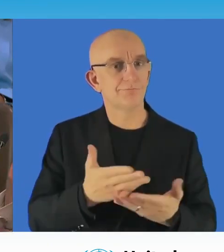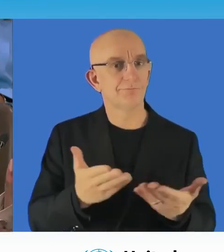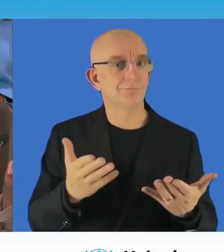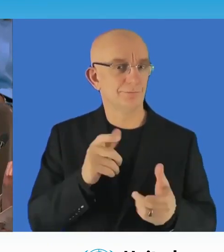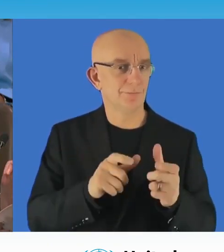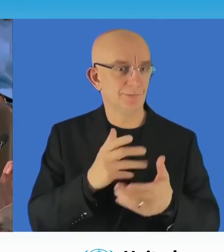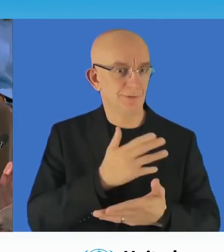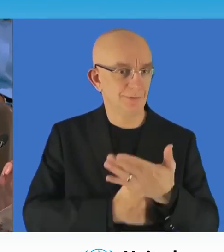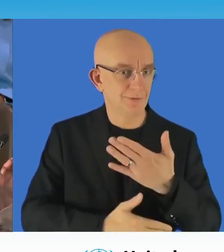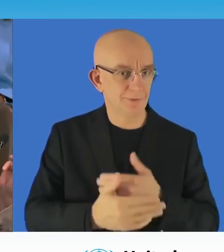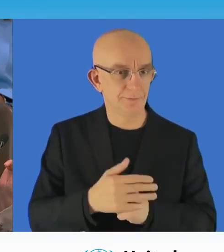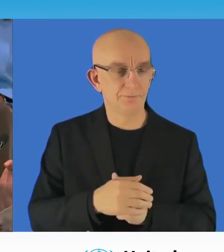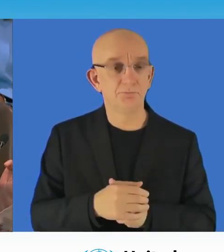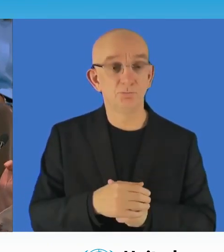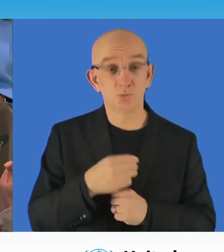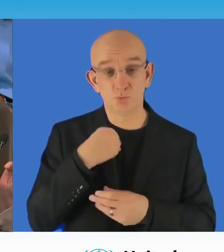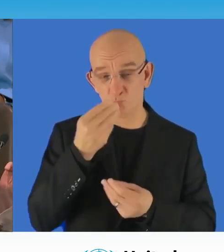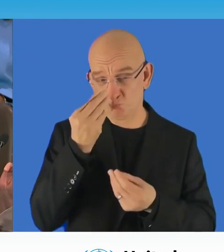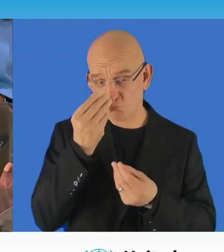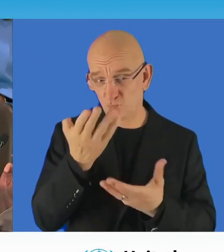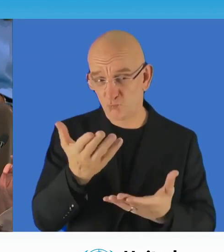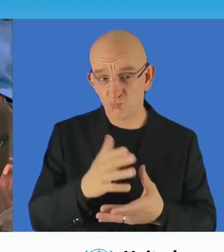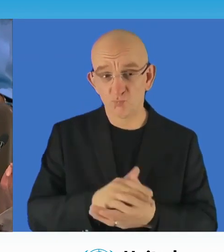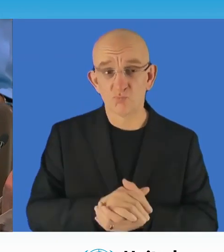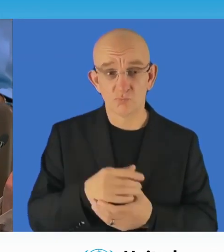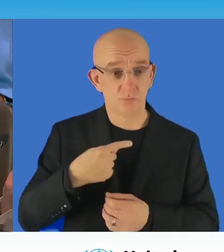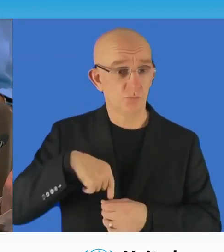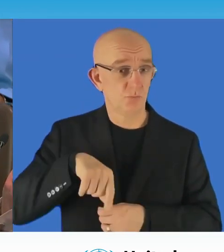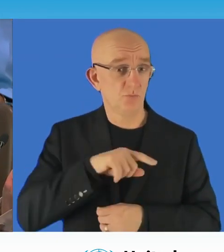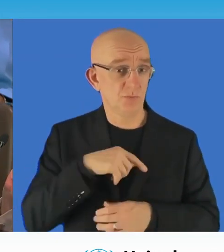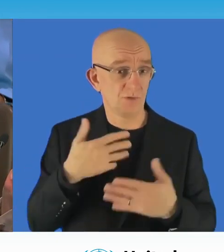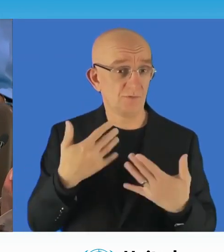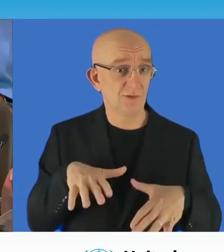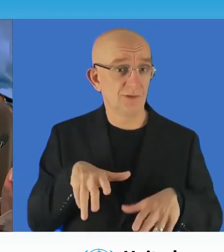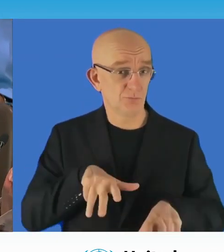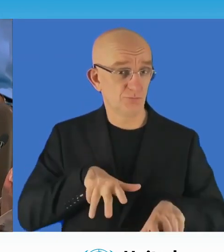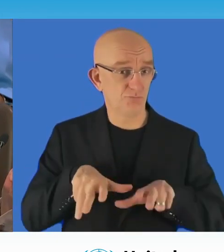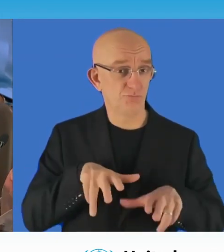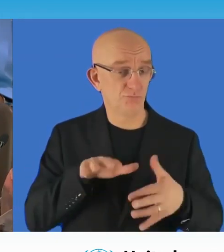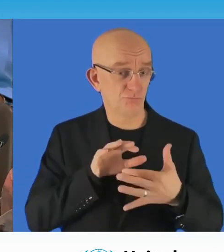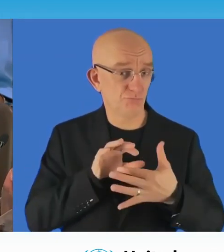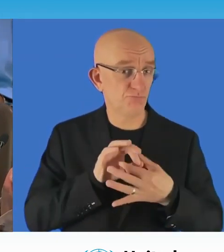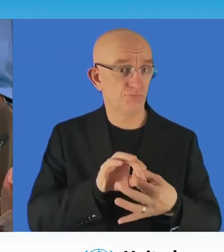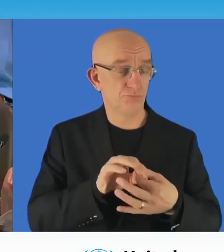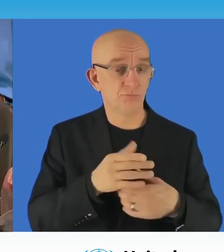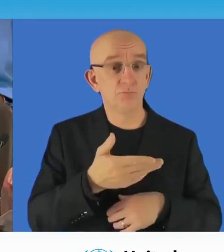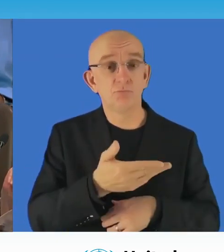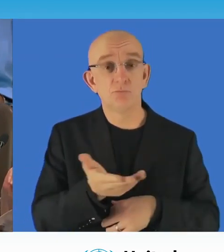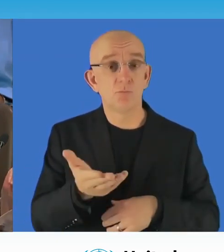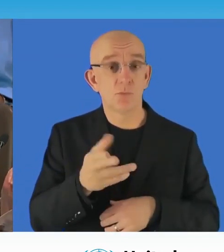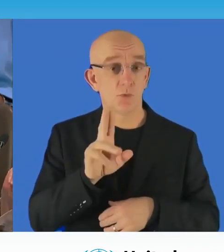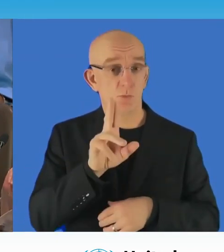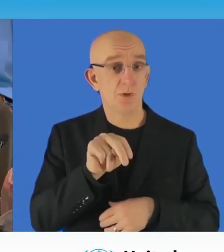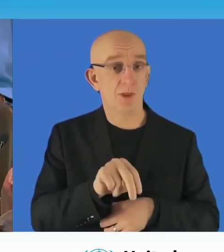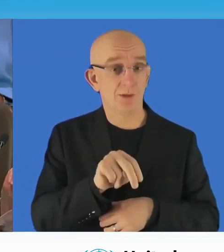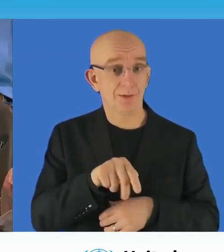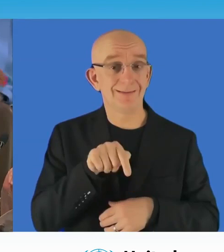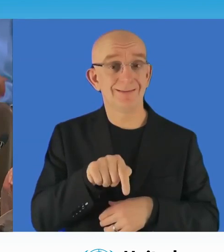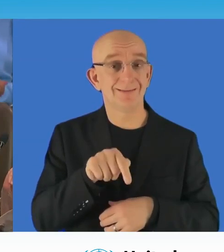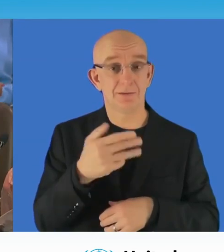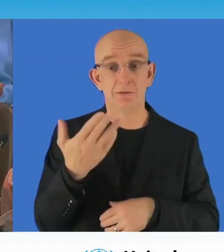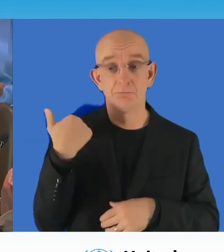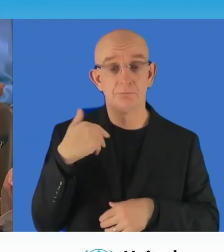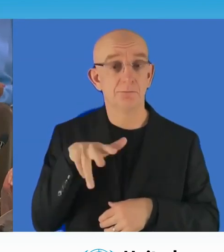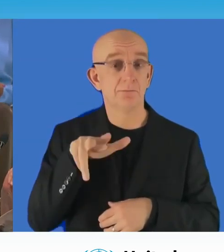work of The Bard International model j Nation held in March 2024 a committee named to to the summit